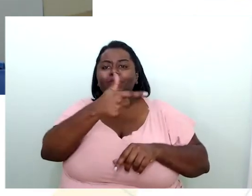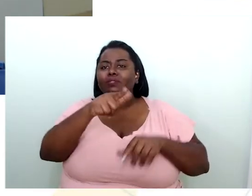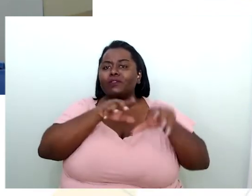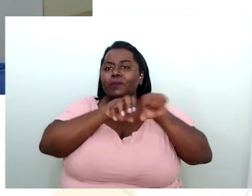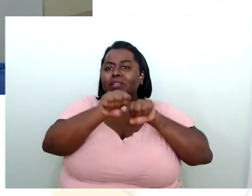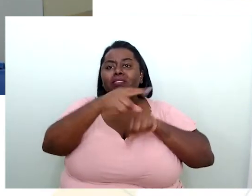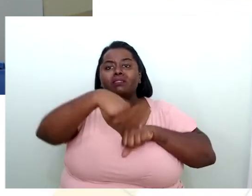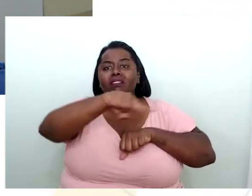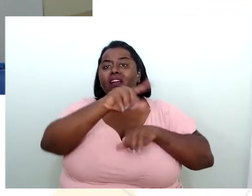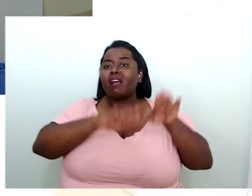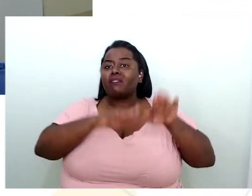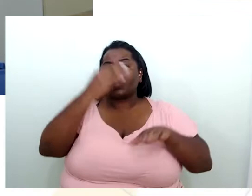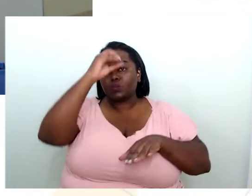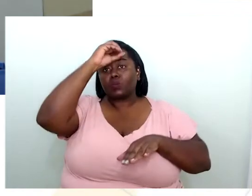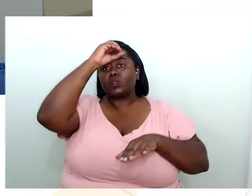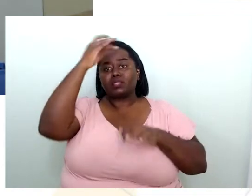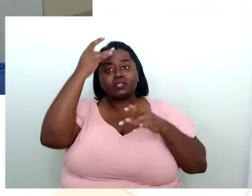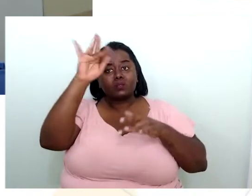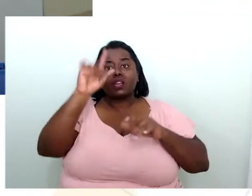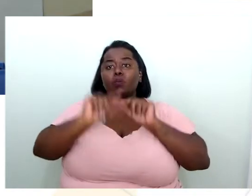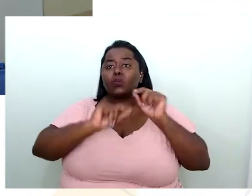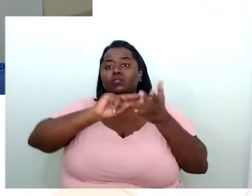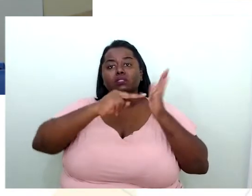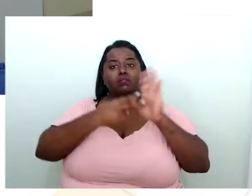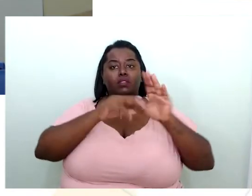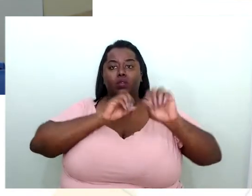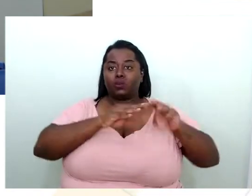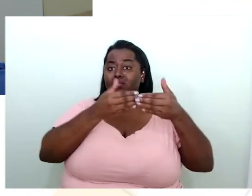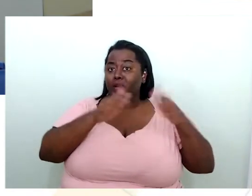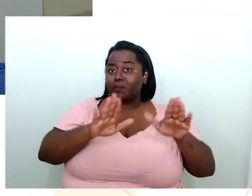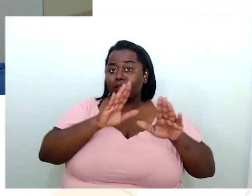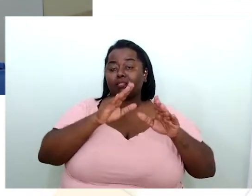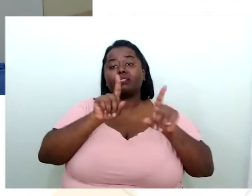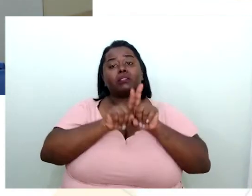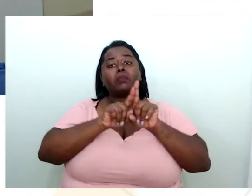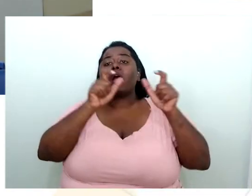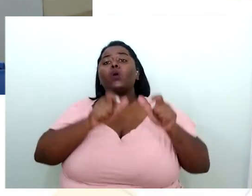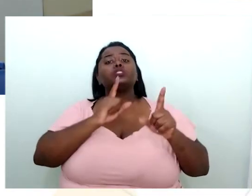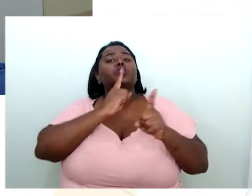not aware of what our open educational resources, number one. Where to find them,